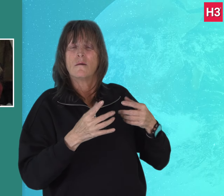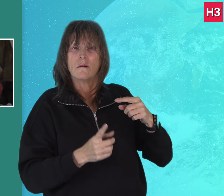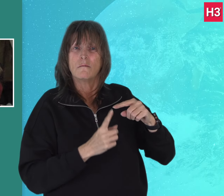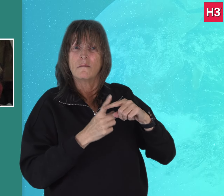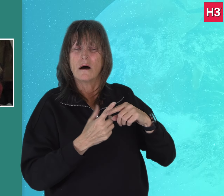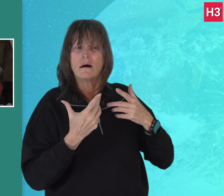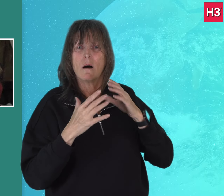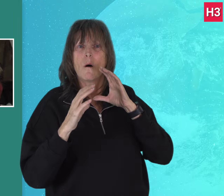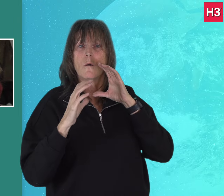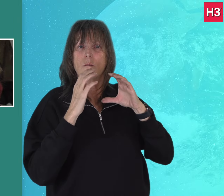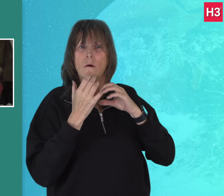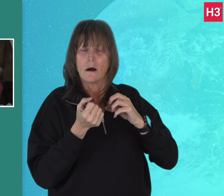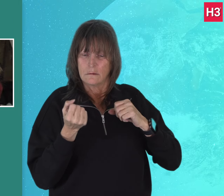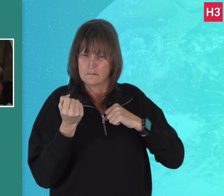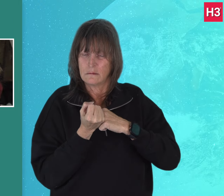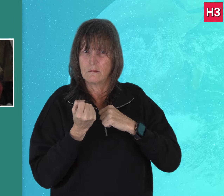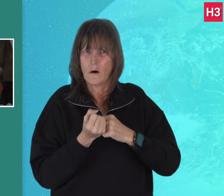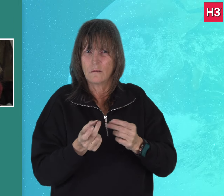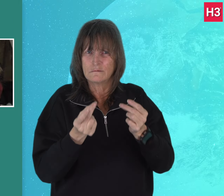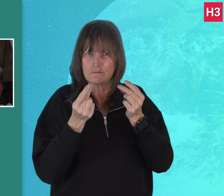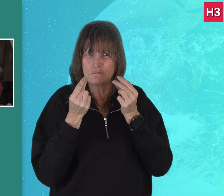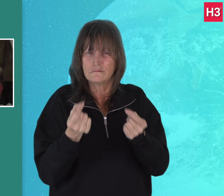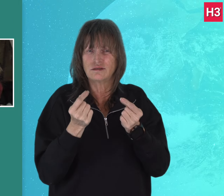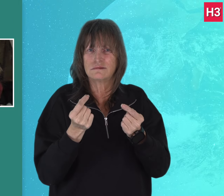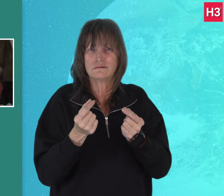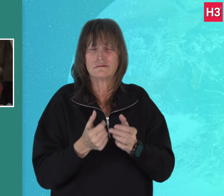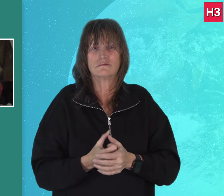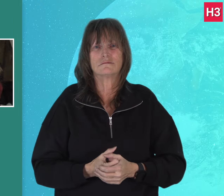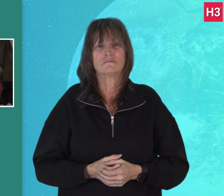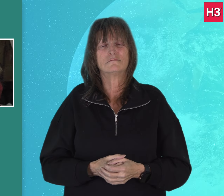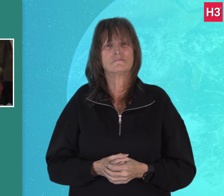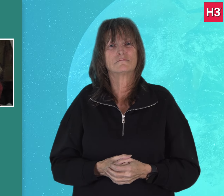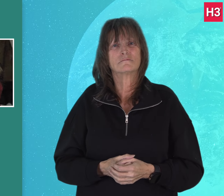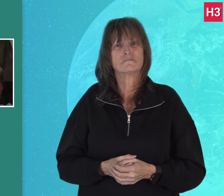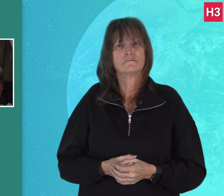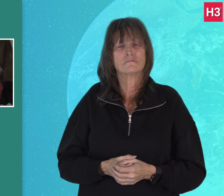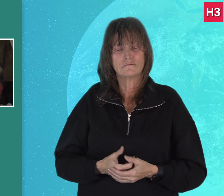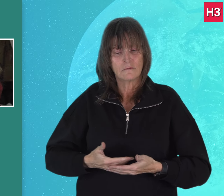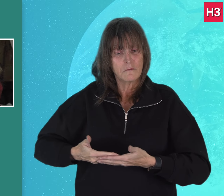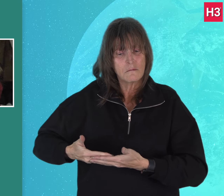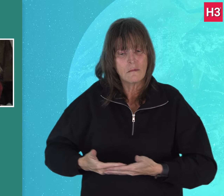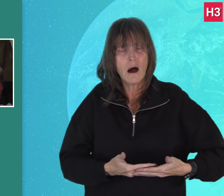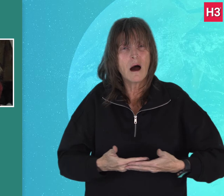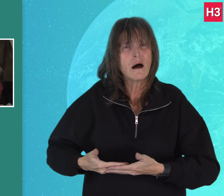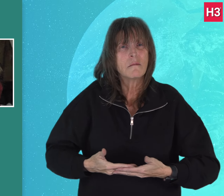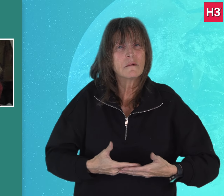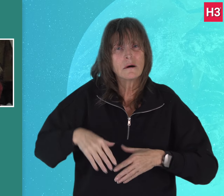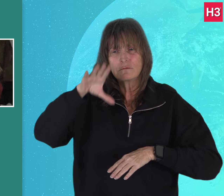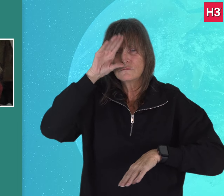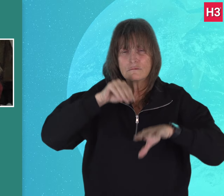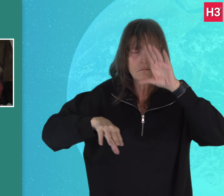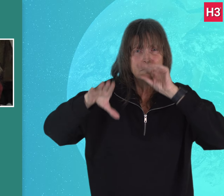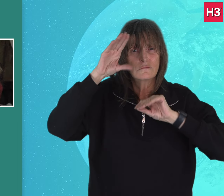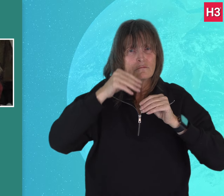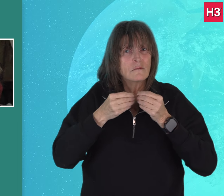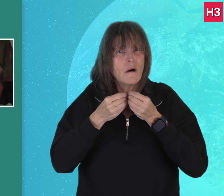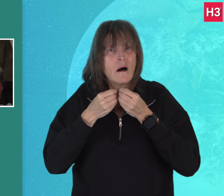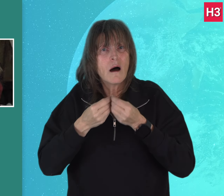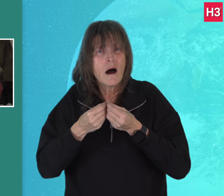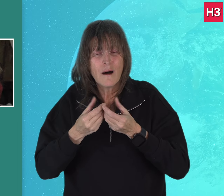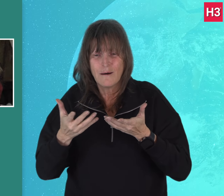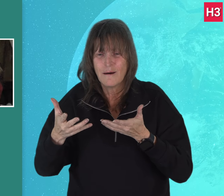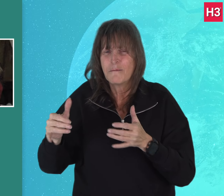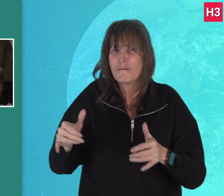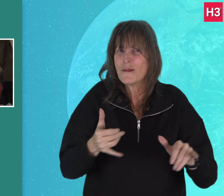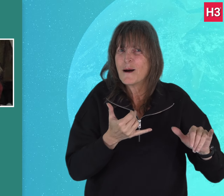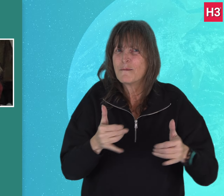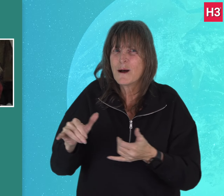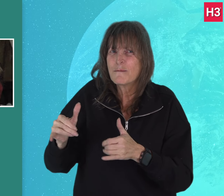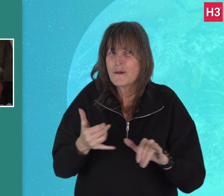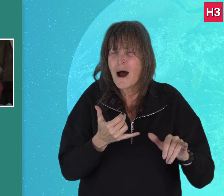they should receive access to sign language and communication support